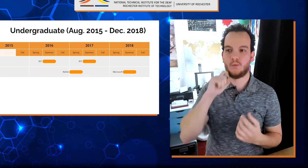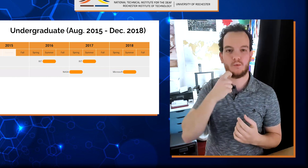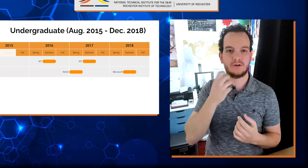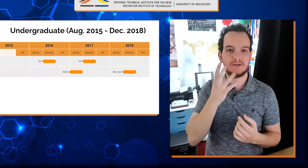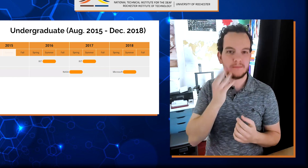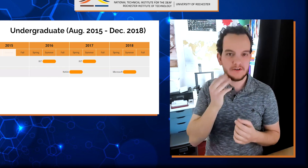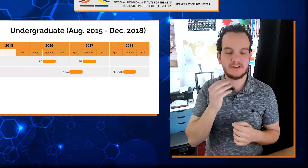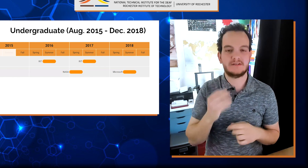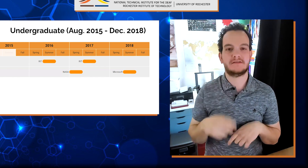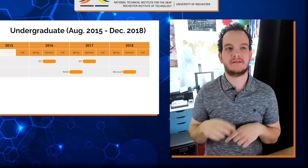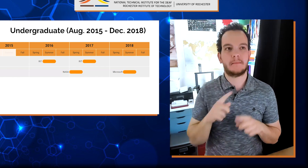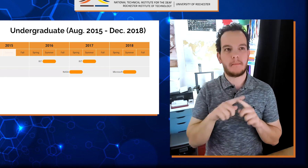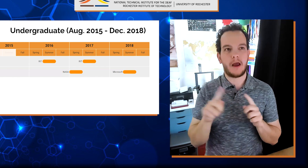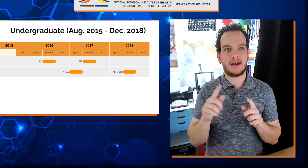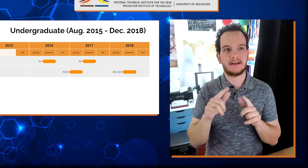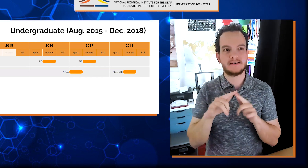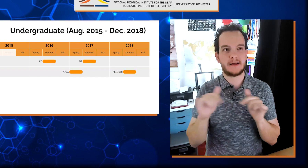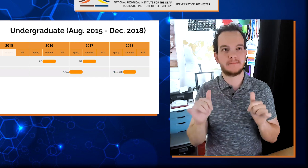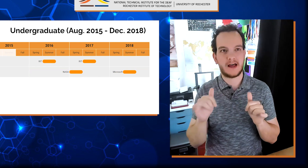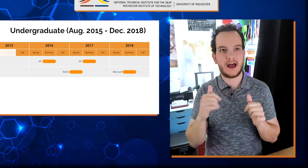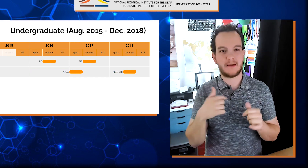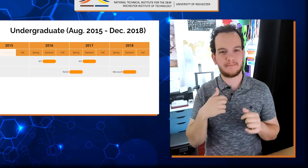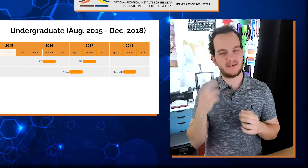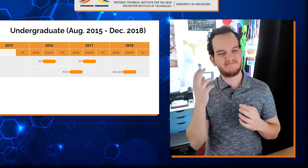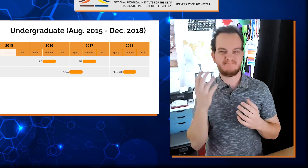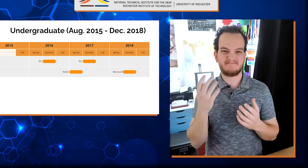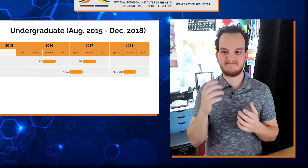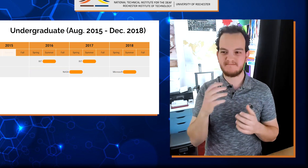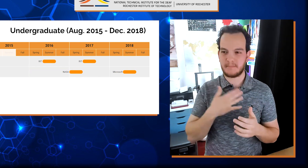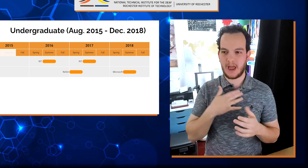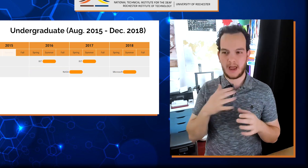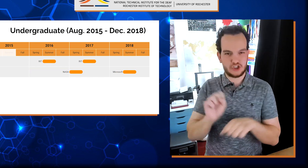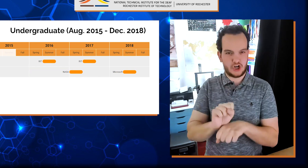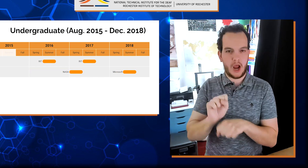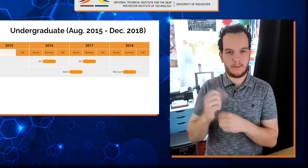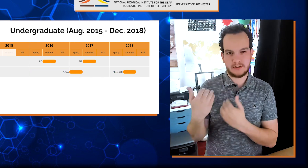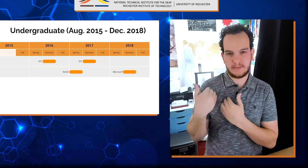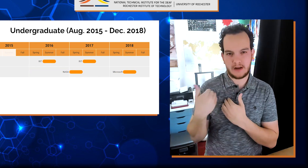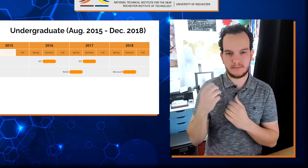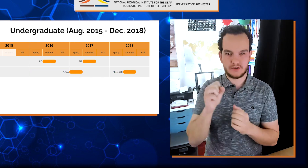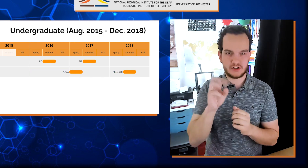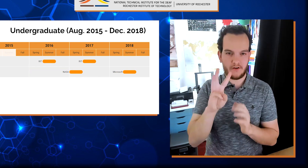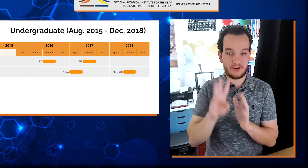It was a really inspiring and cool experience. However, at the same time